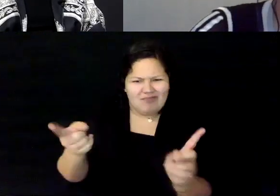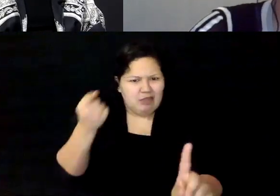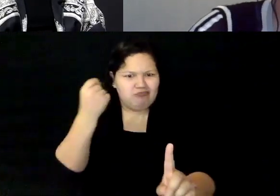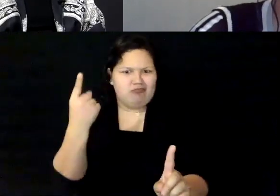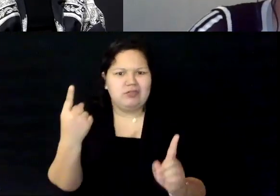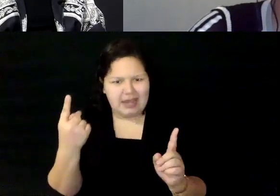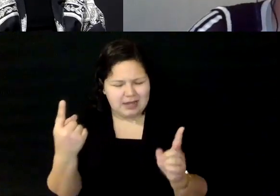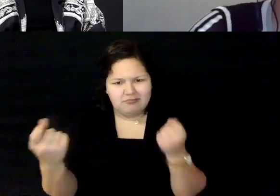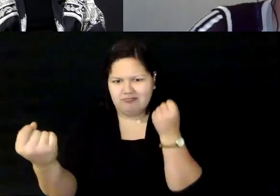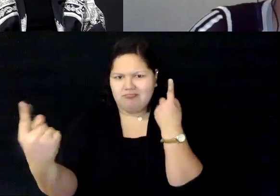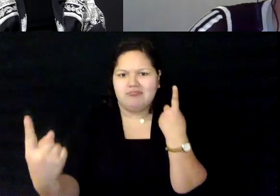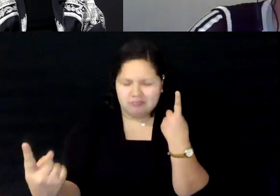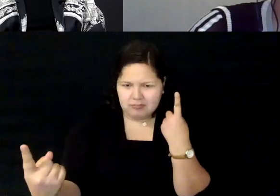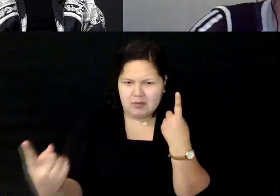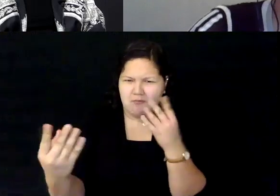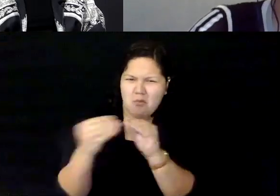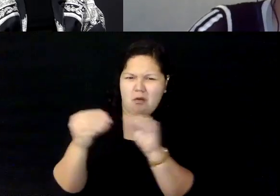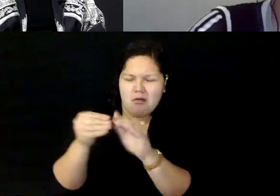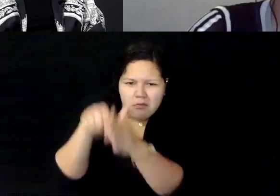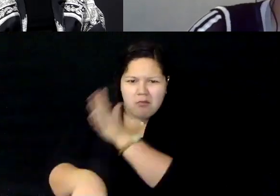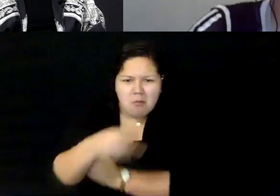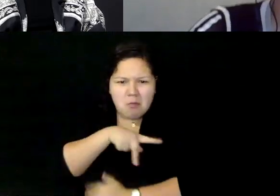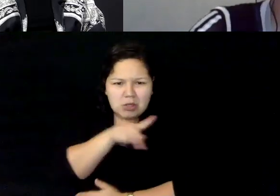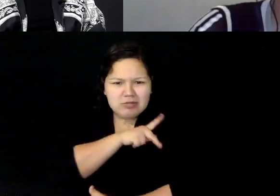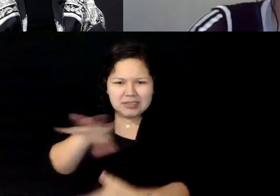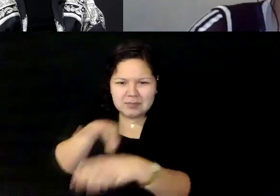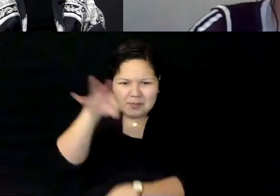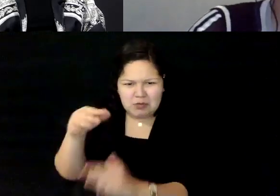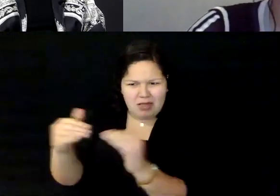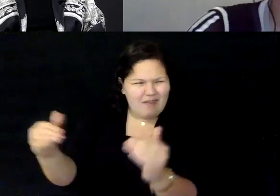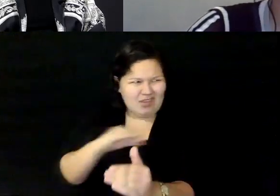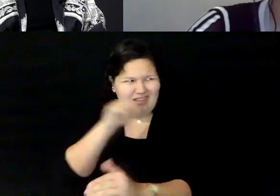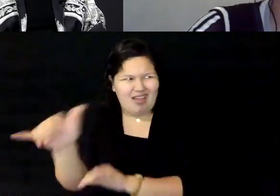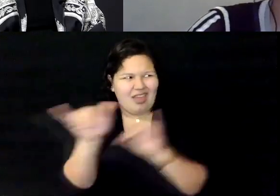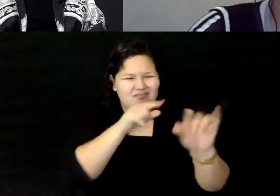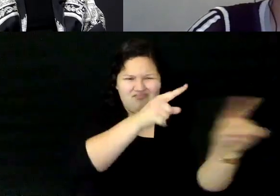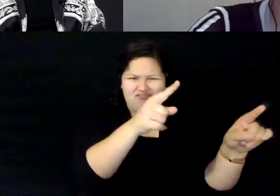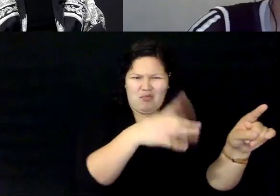a very, like, personal and spiritual level. And I think that's there's a lot of work